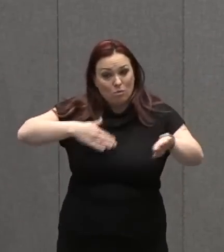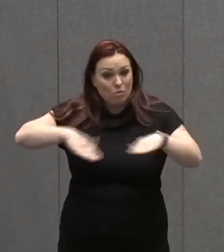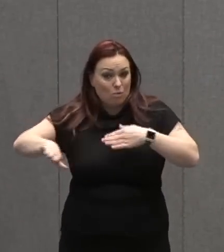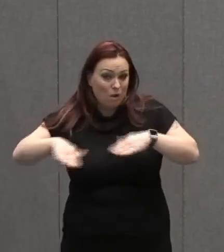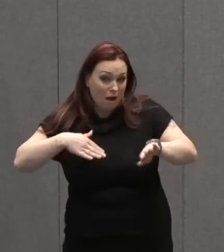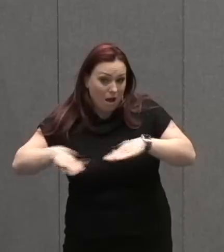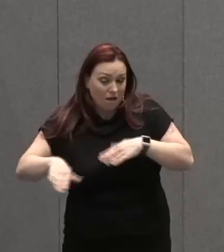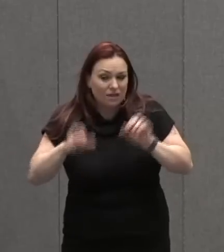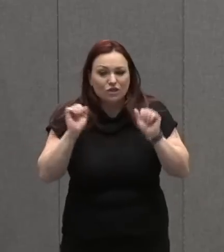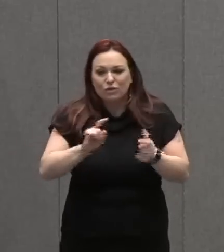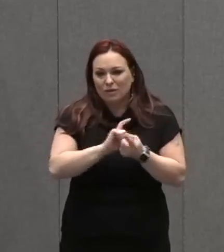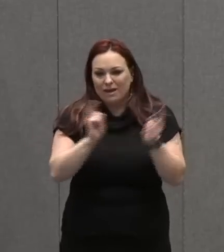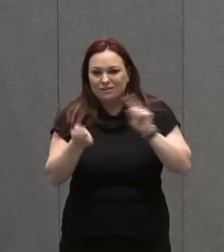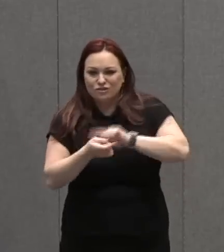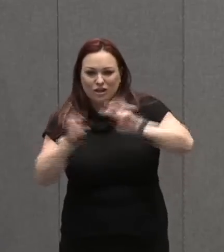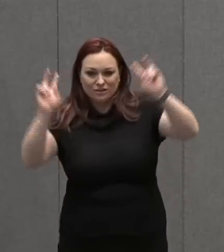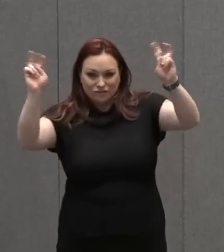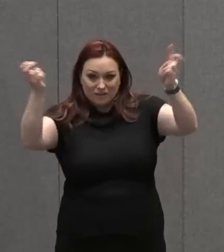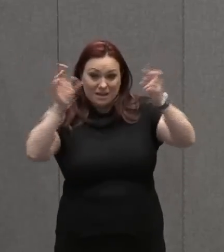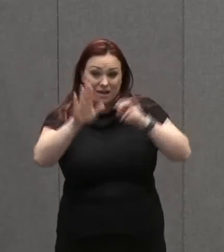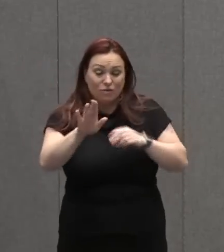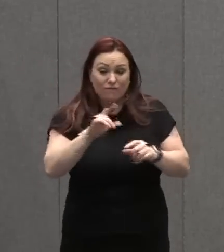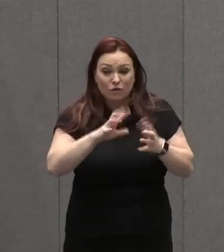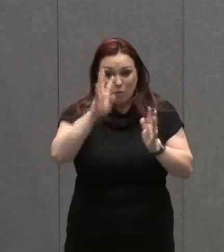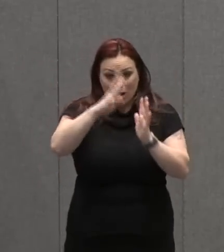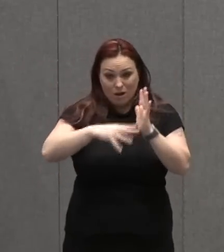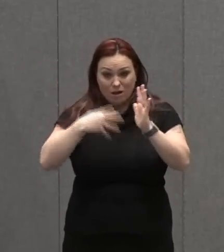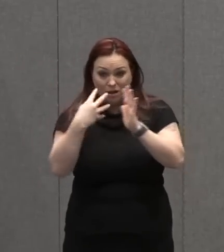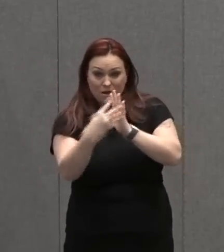you could change the title of your bar graph to say,